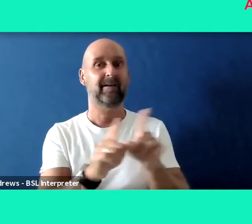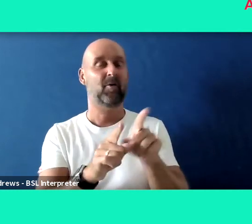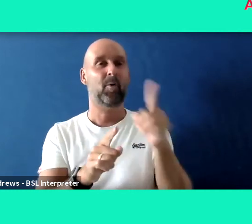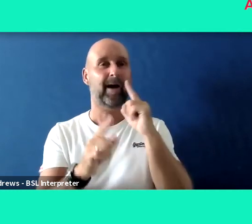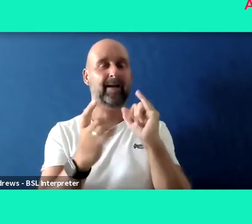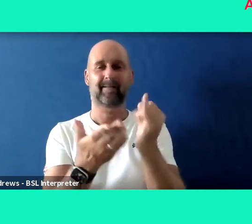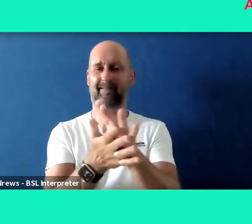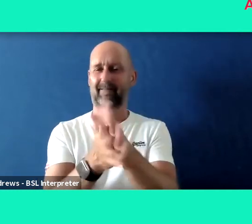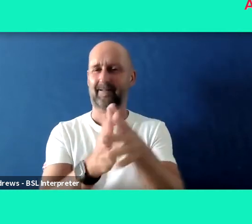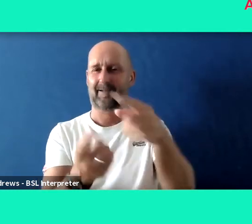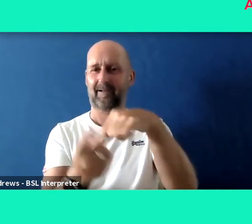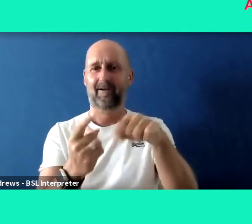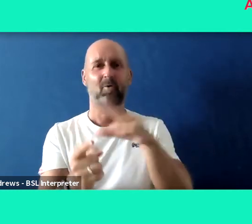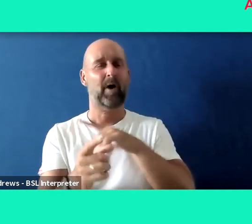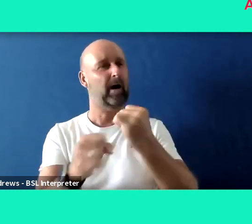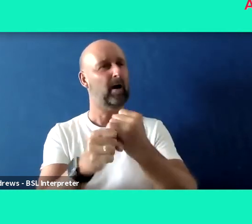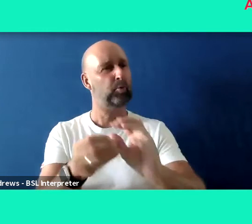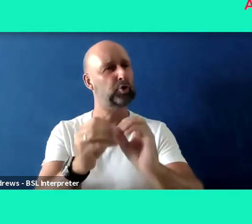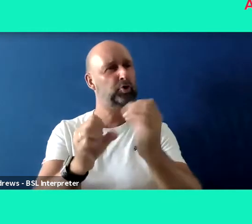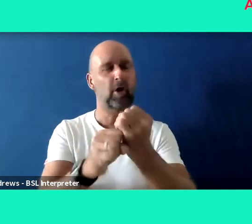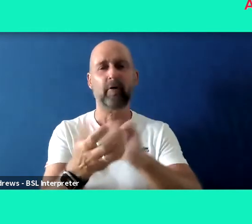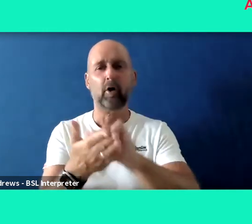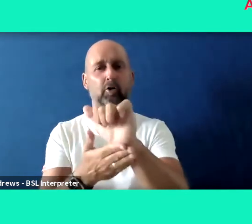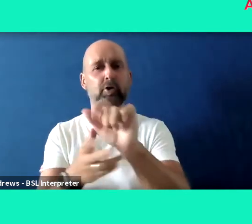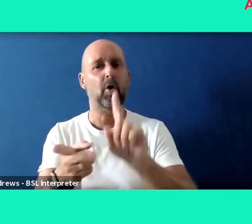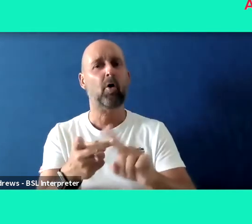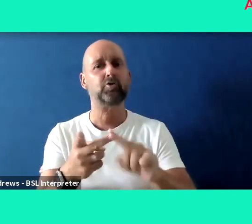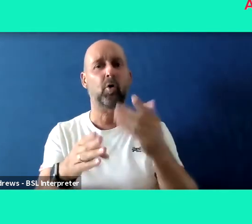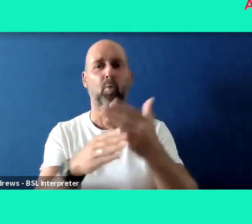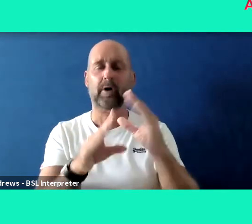conditioning not only the production of culture but also the regulation of work and education